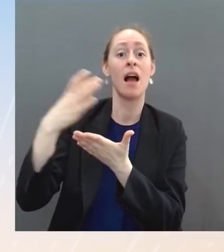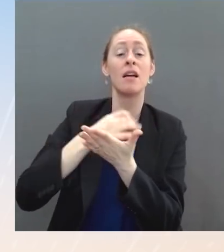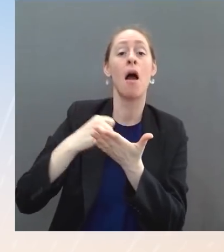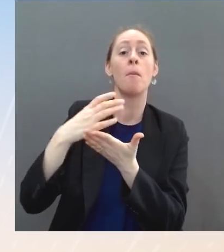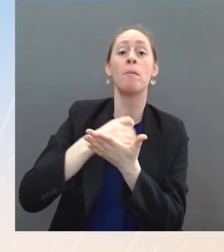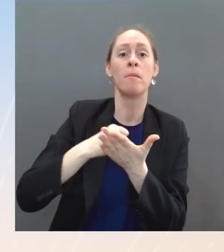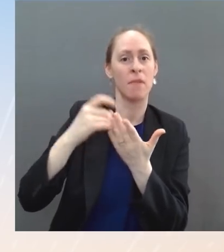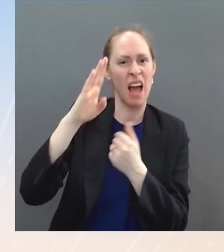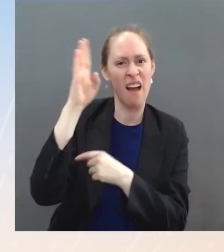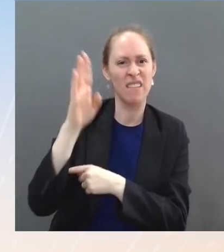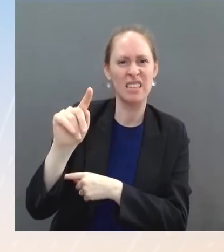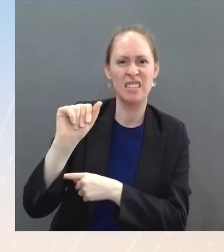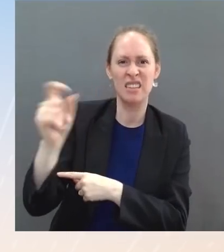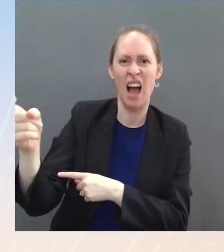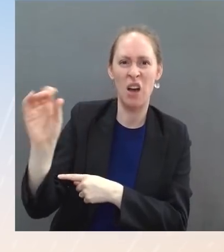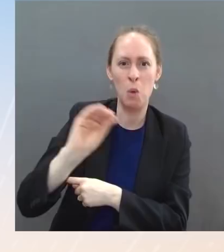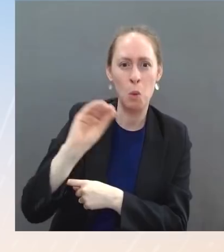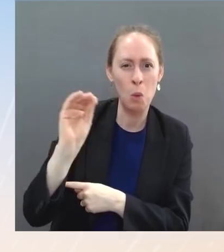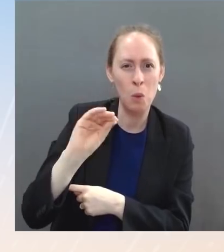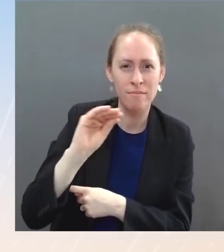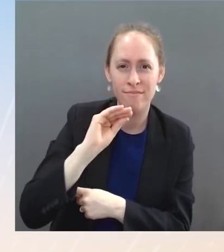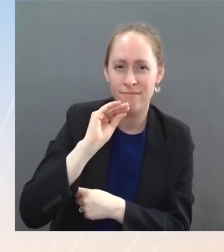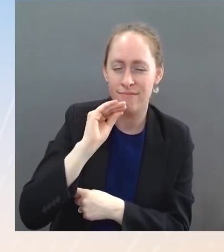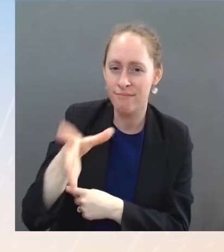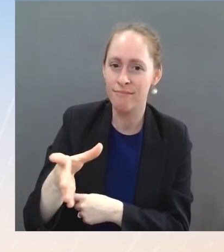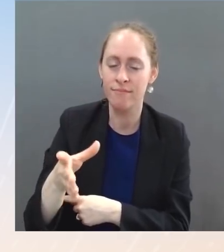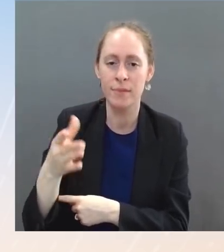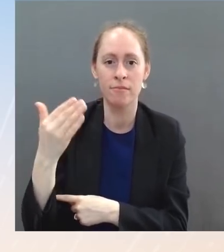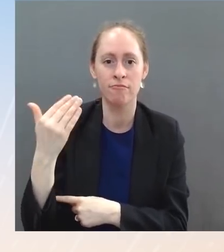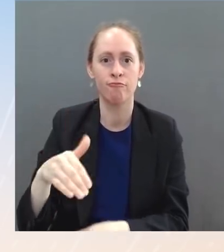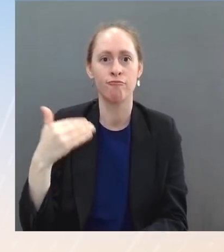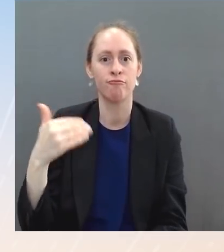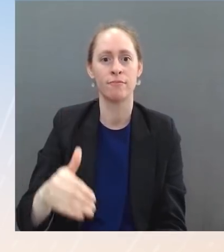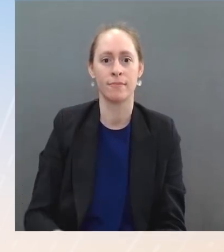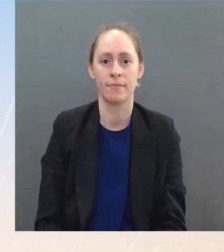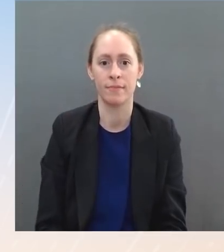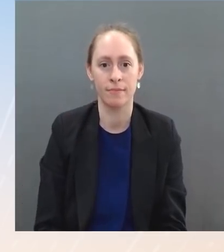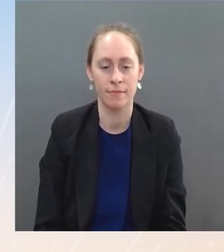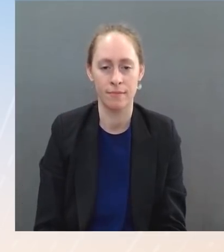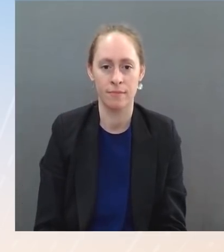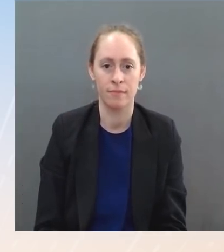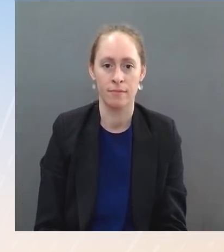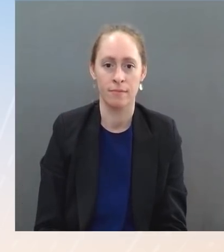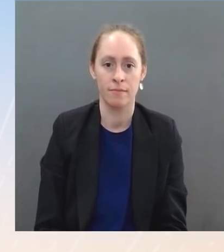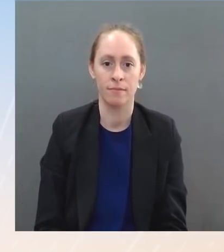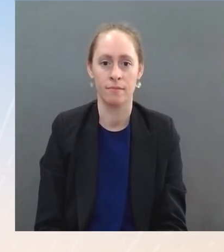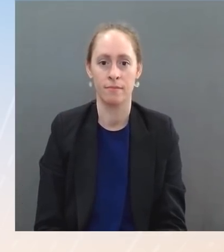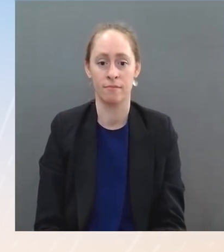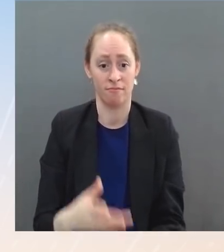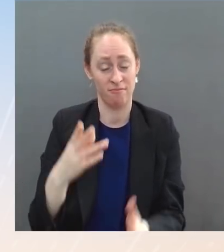and what many senators and others support is closing that. Why that should impact a lack of innovation,